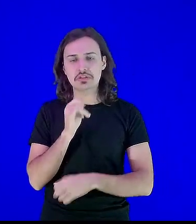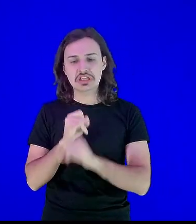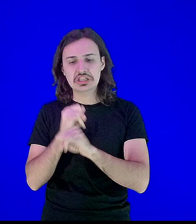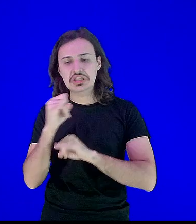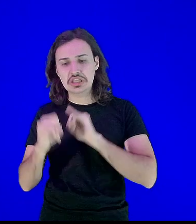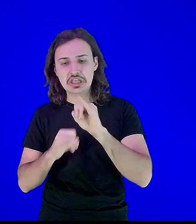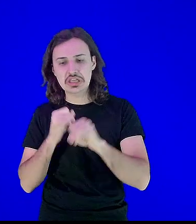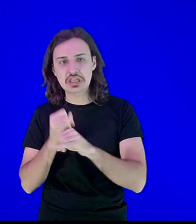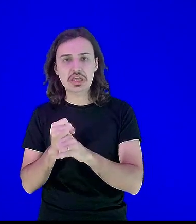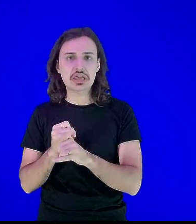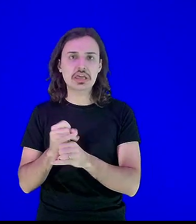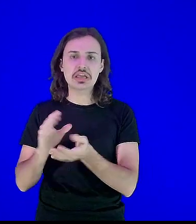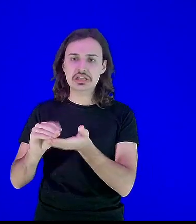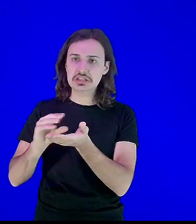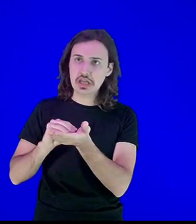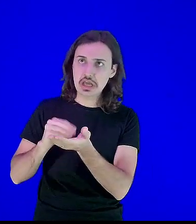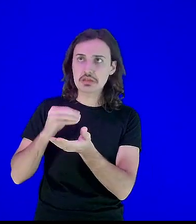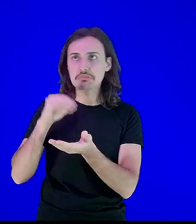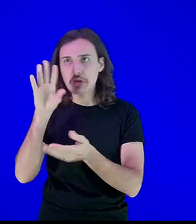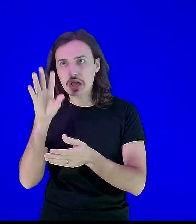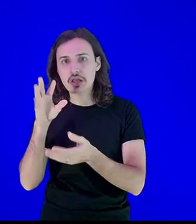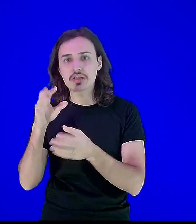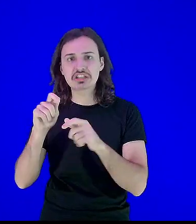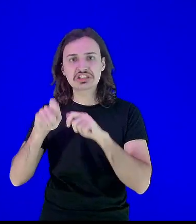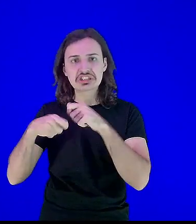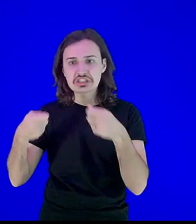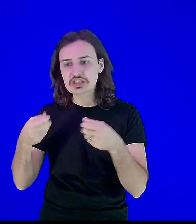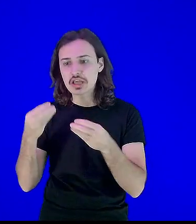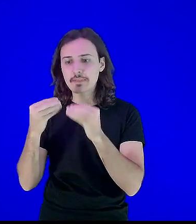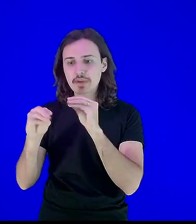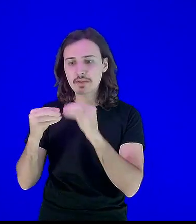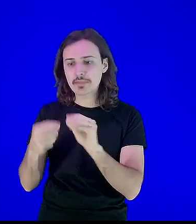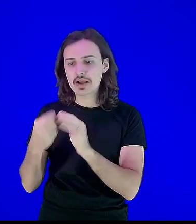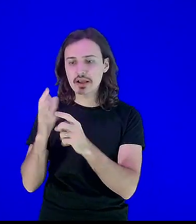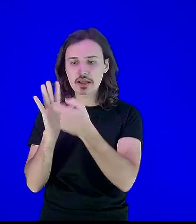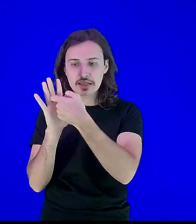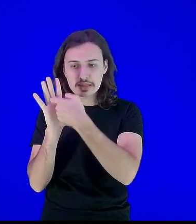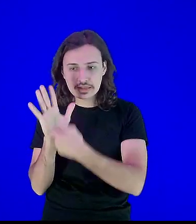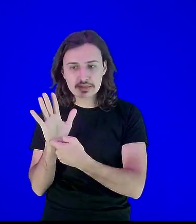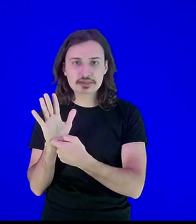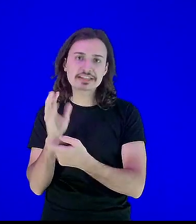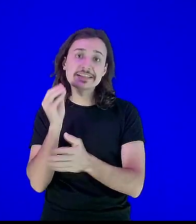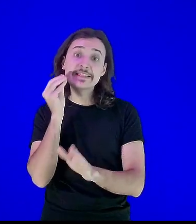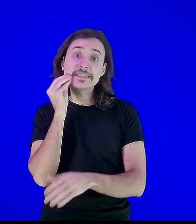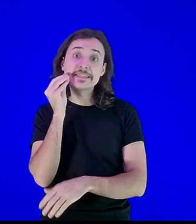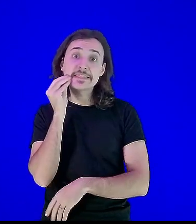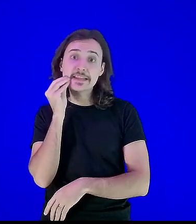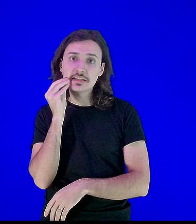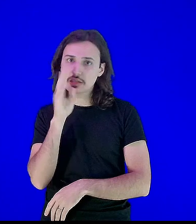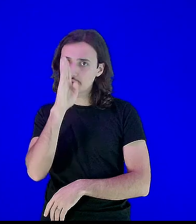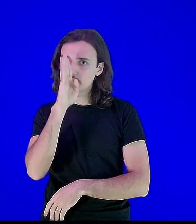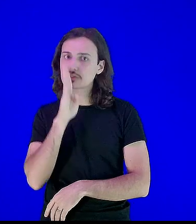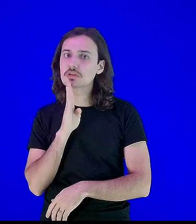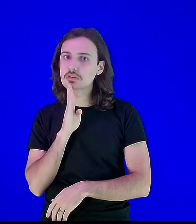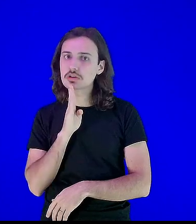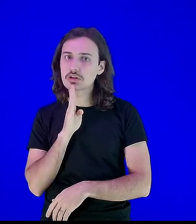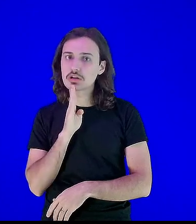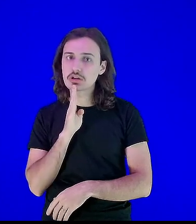I'll try to keep it free as for the other features, I'll make it paid make them* paid